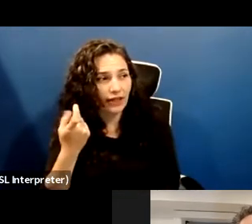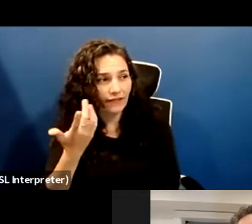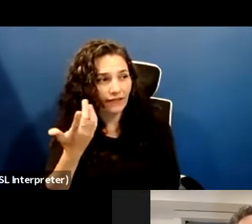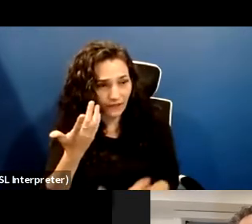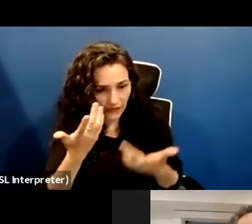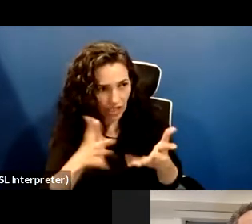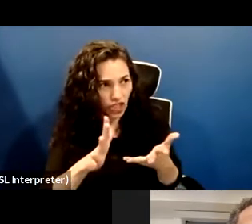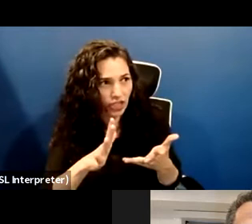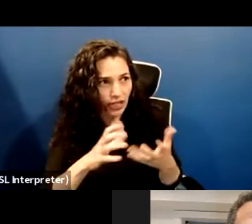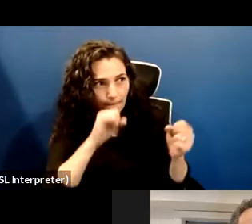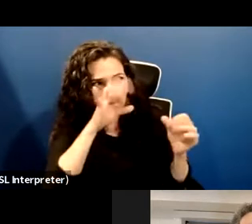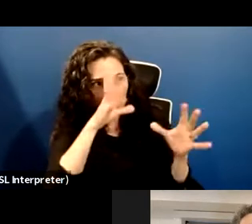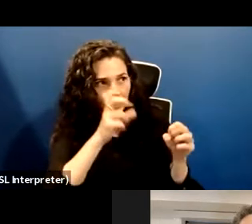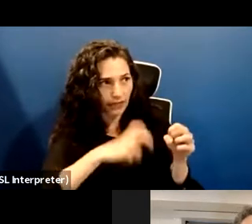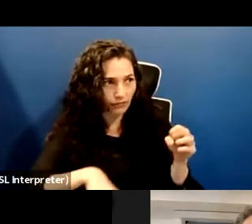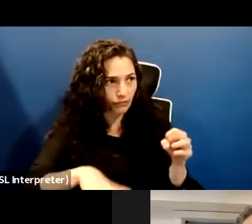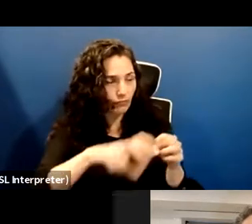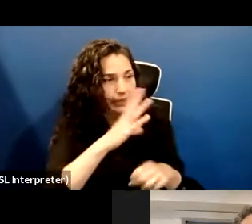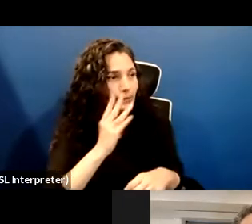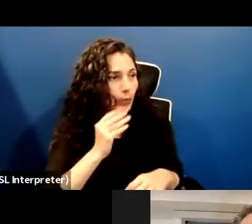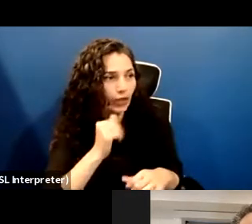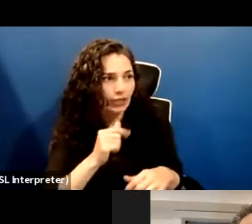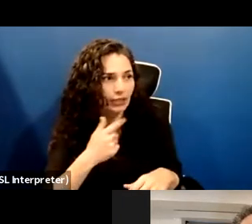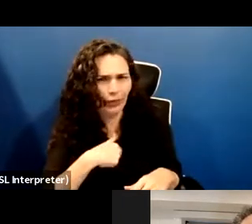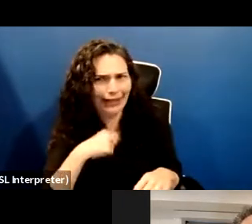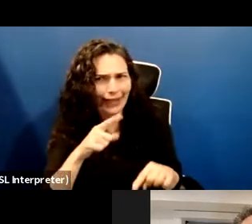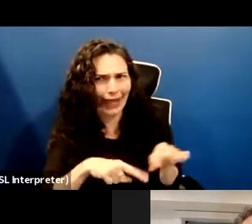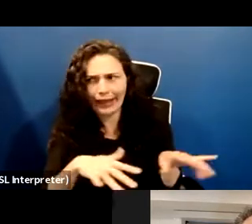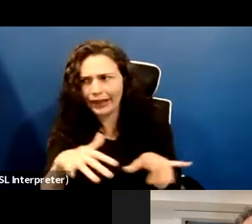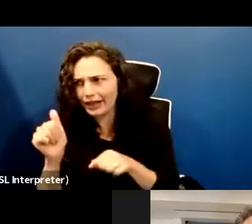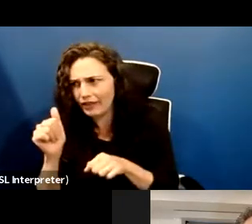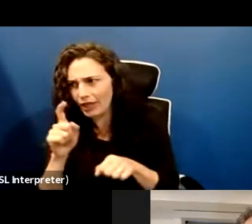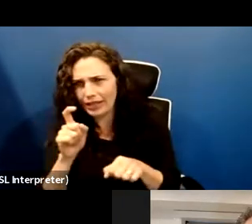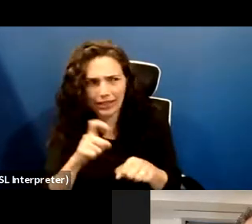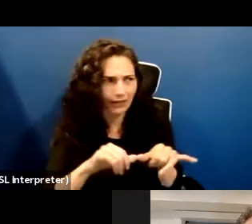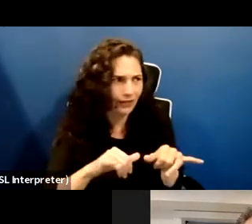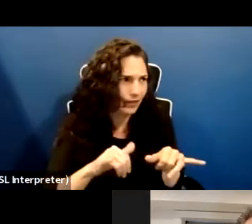It was just, we didn't have a game plan. We just knew we were going to be at the hospital.